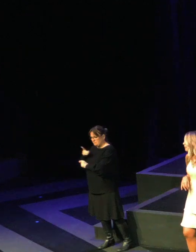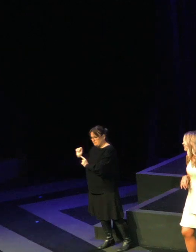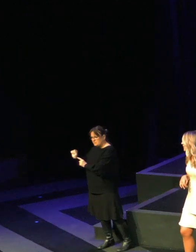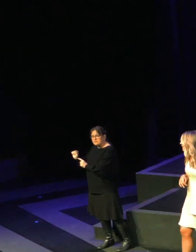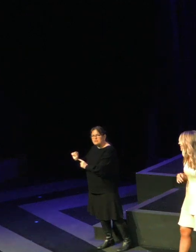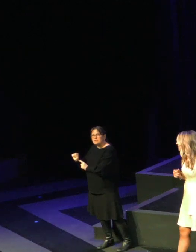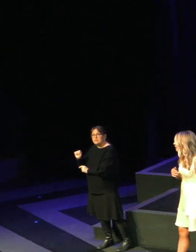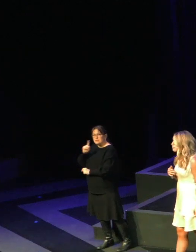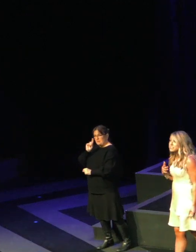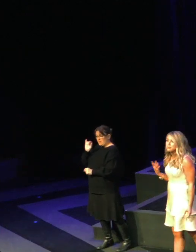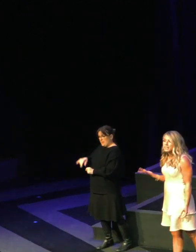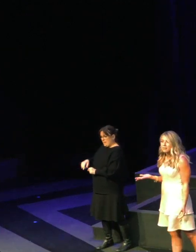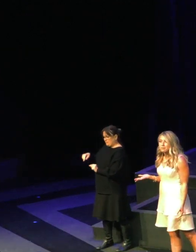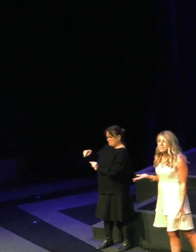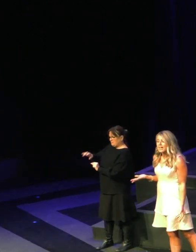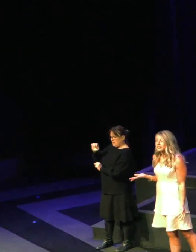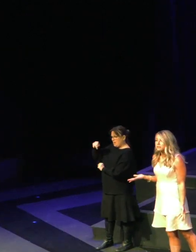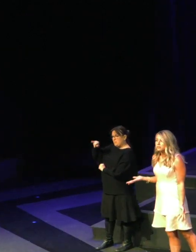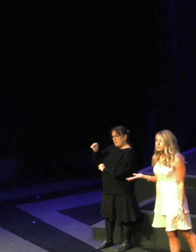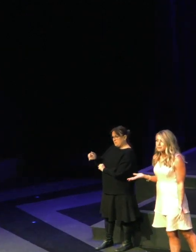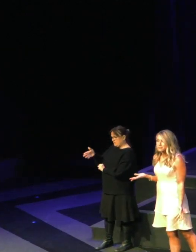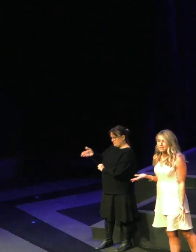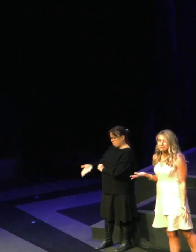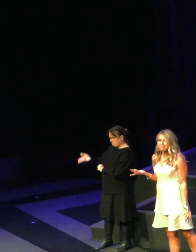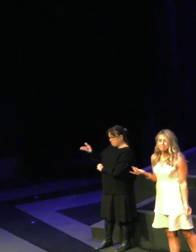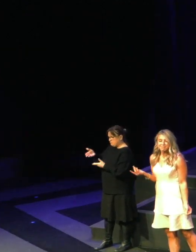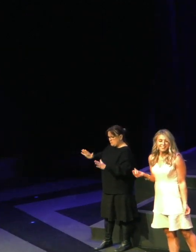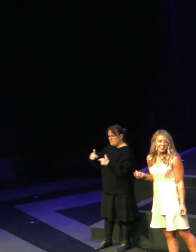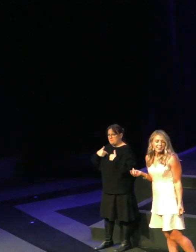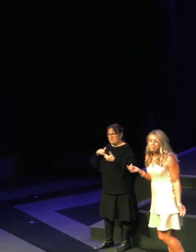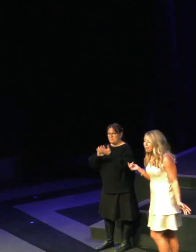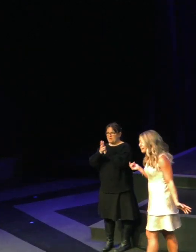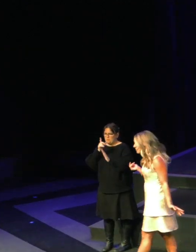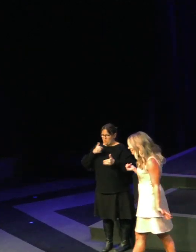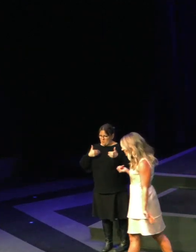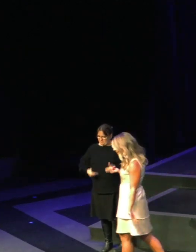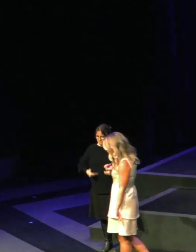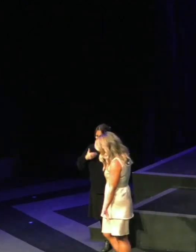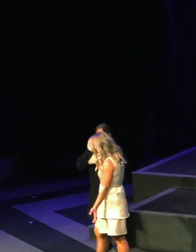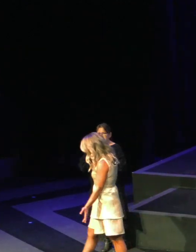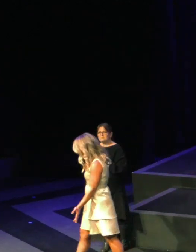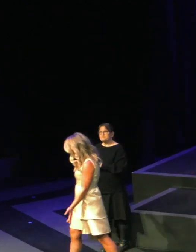epilepsy has allowed me to become exactly who I was meant to be. Walking alongside me on my journey